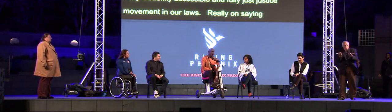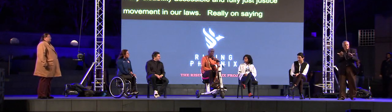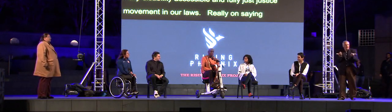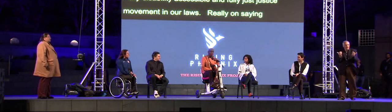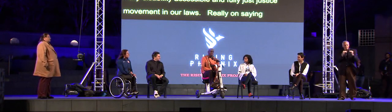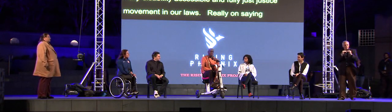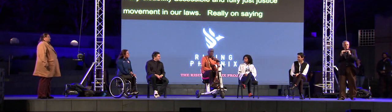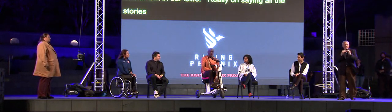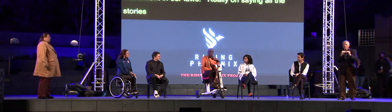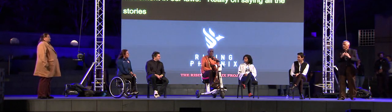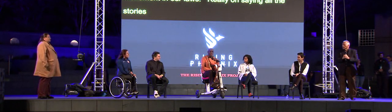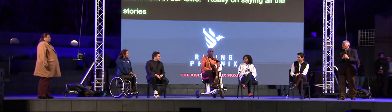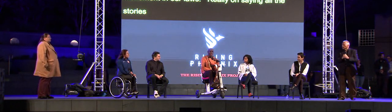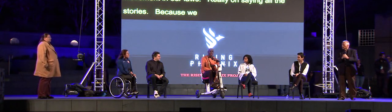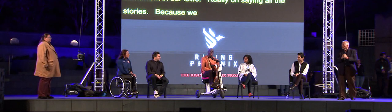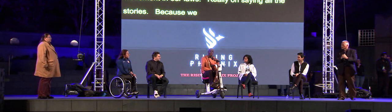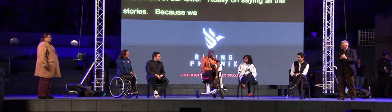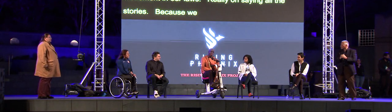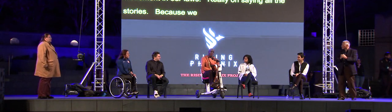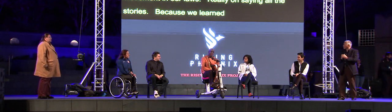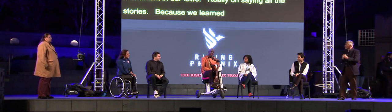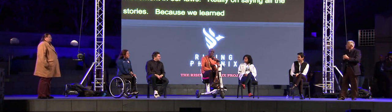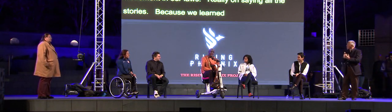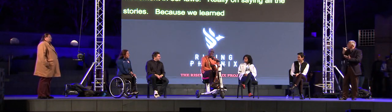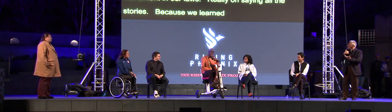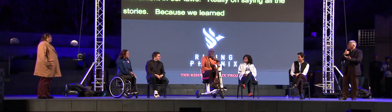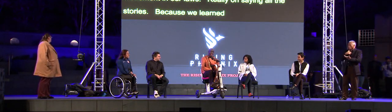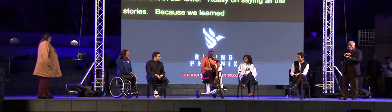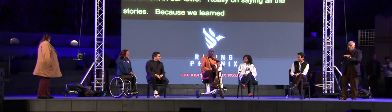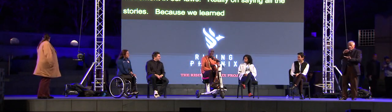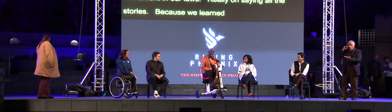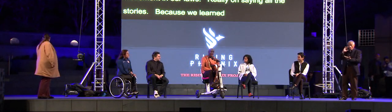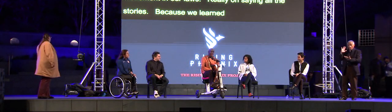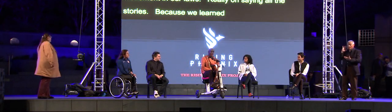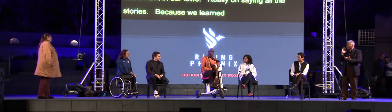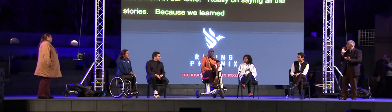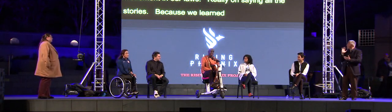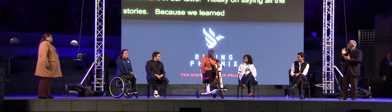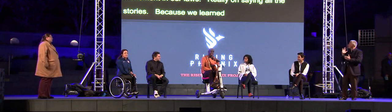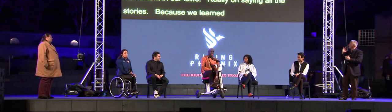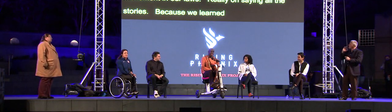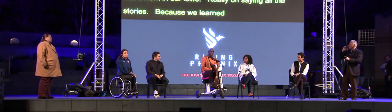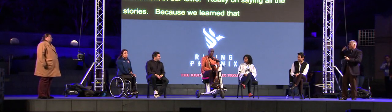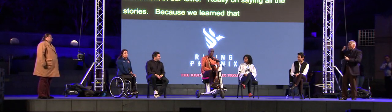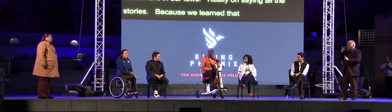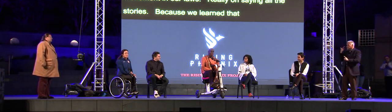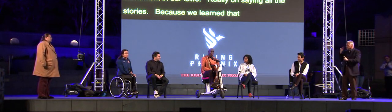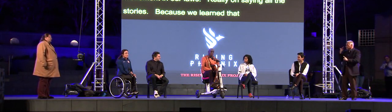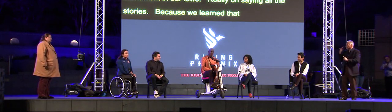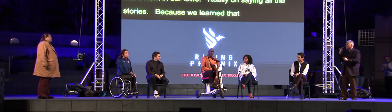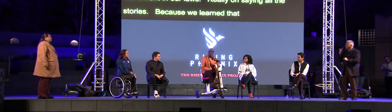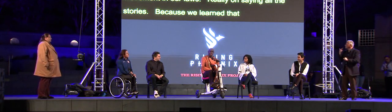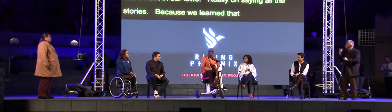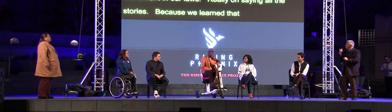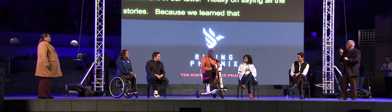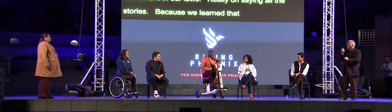because we learn from one man that your disabled protesters